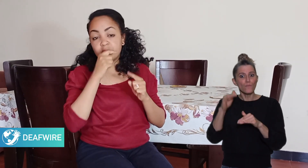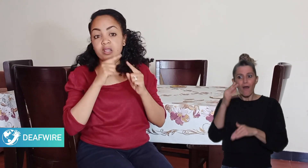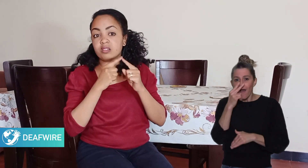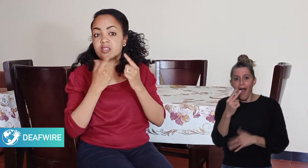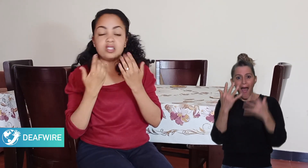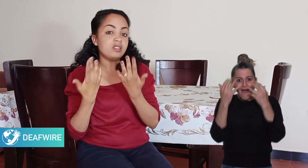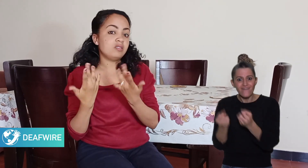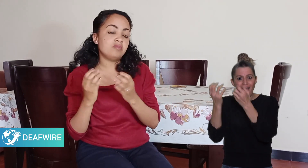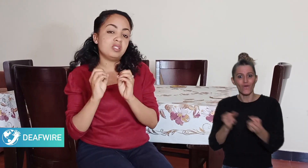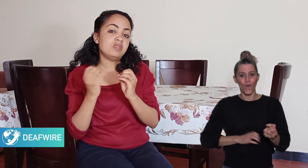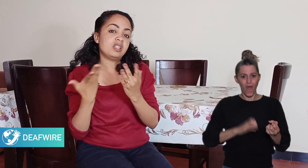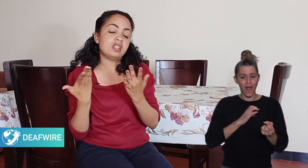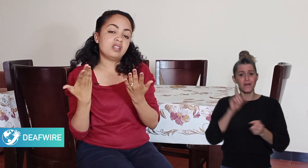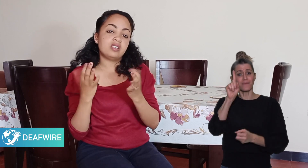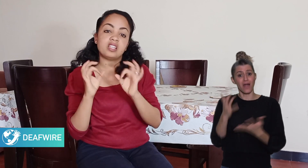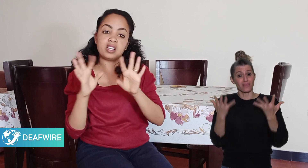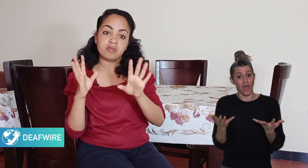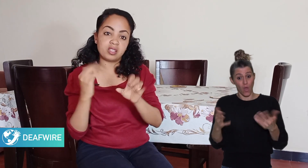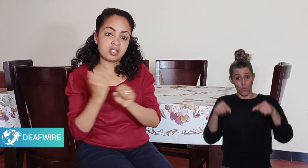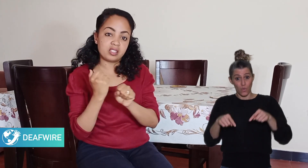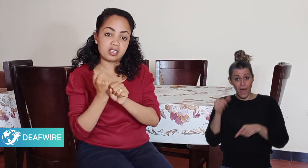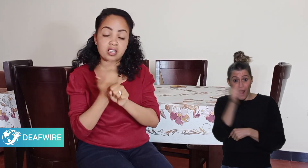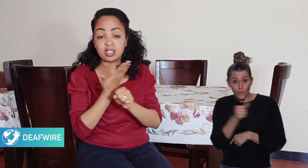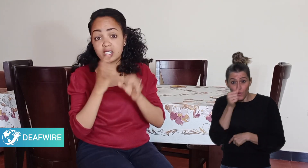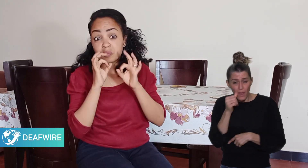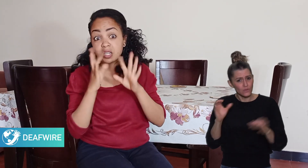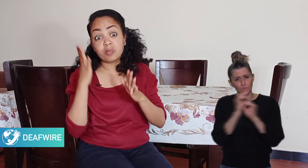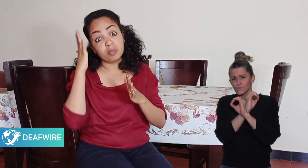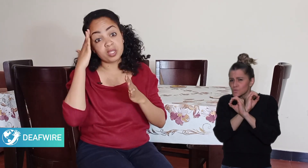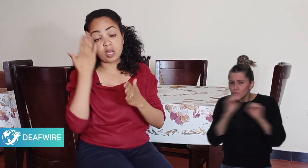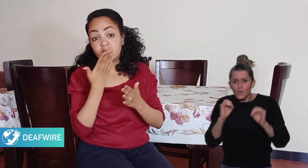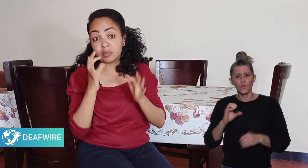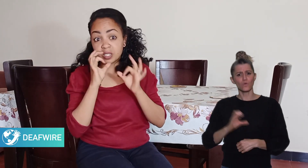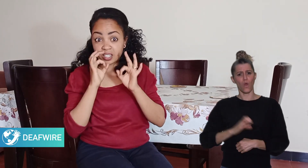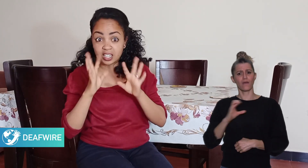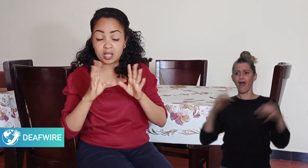But right now in Ethiopia, there are no CODA events,